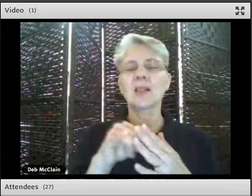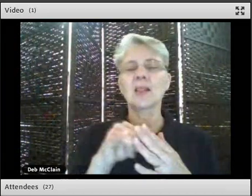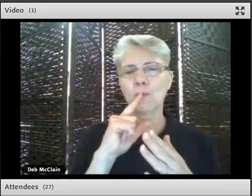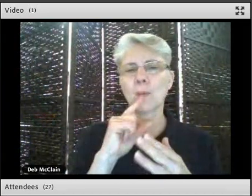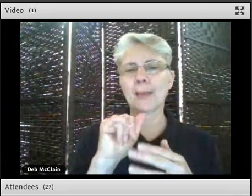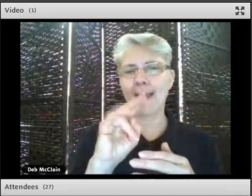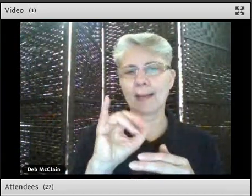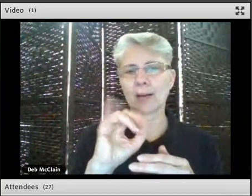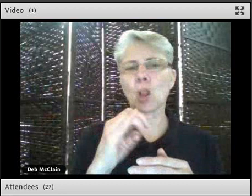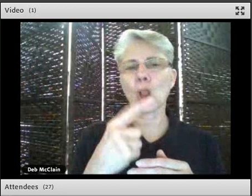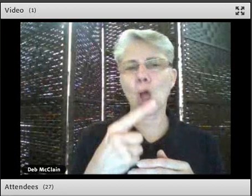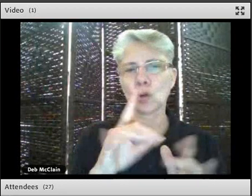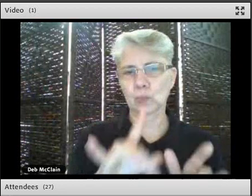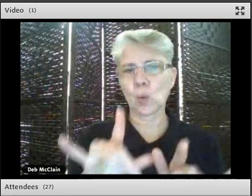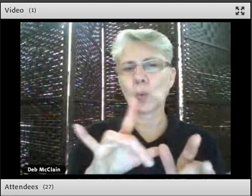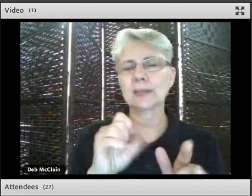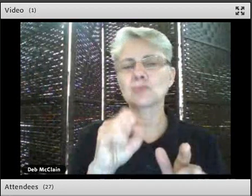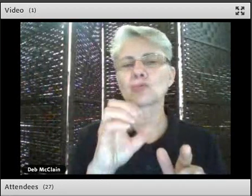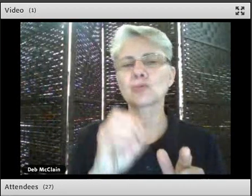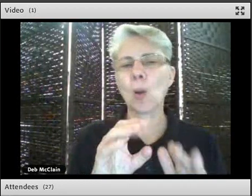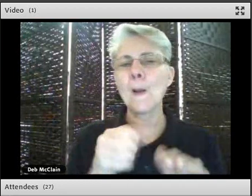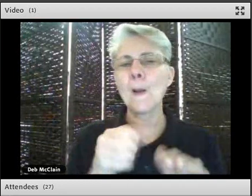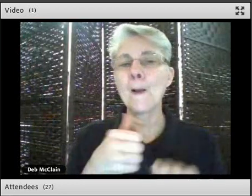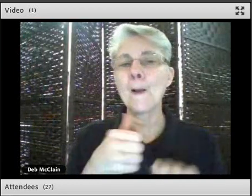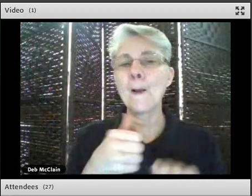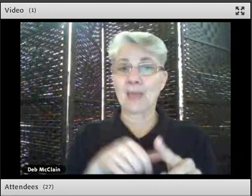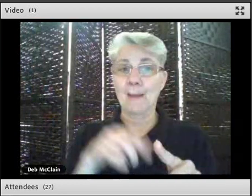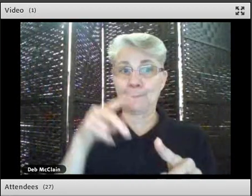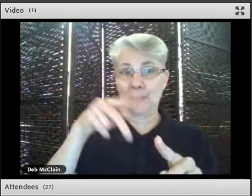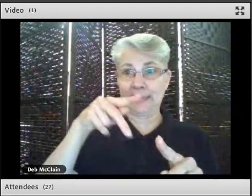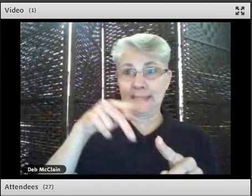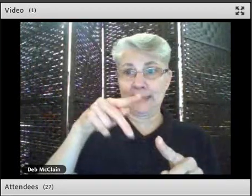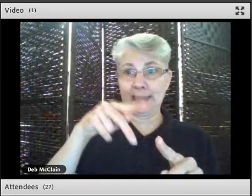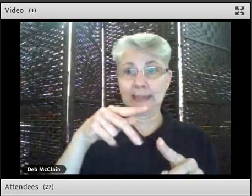when you see when the sound recording was actually created,